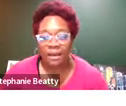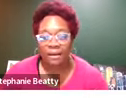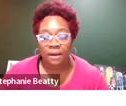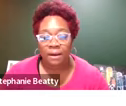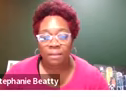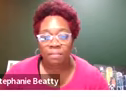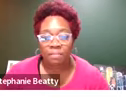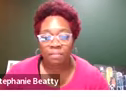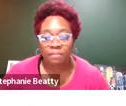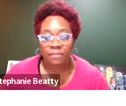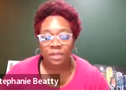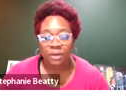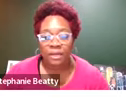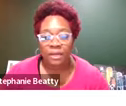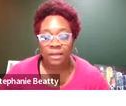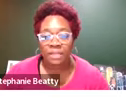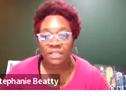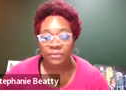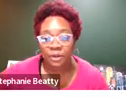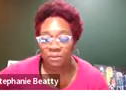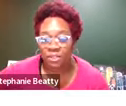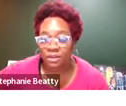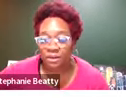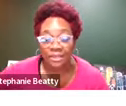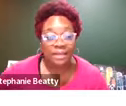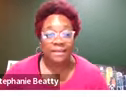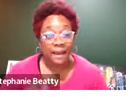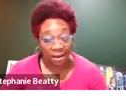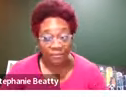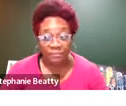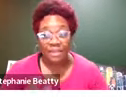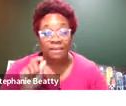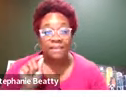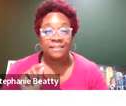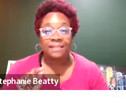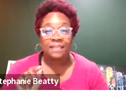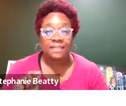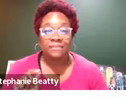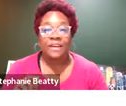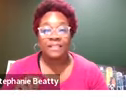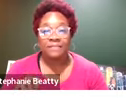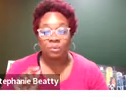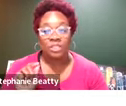And you know, it can be difficult to learn. Now, this says least effective,